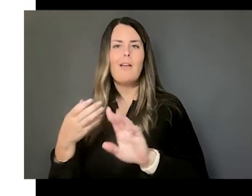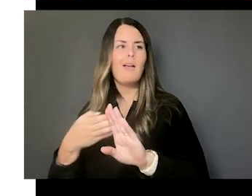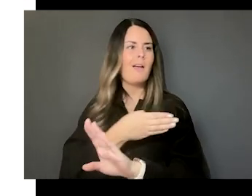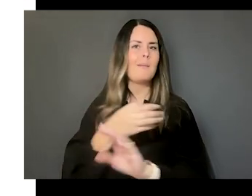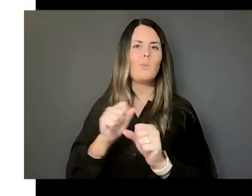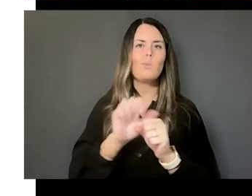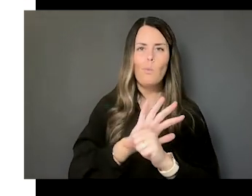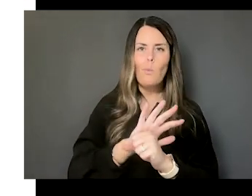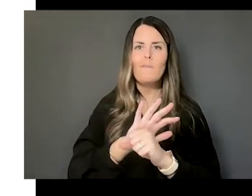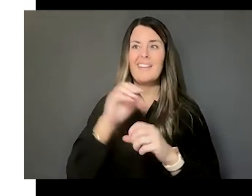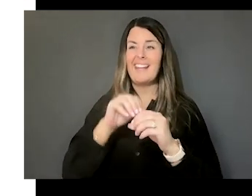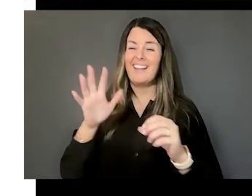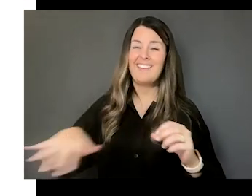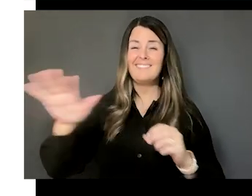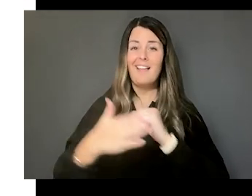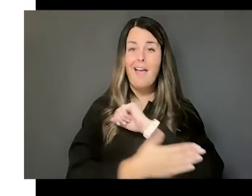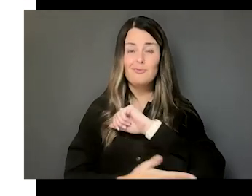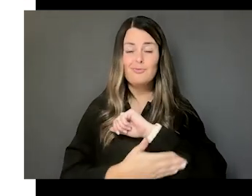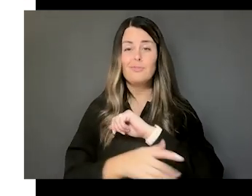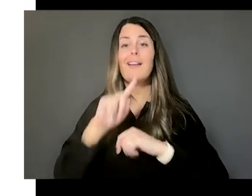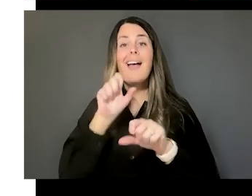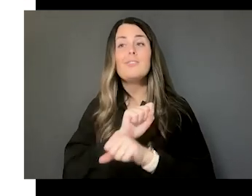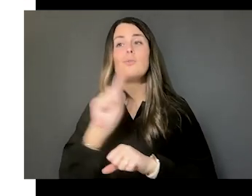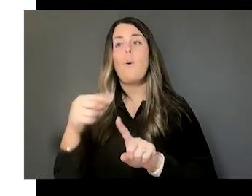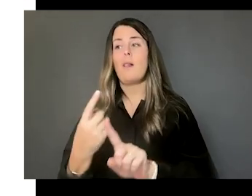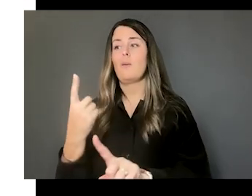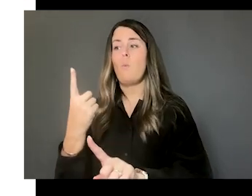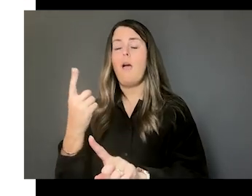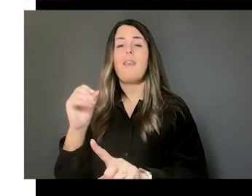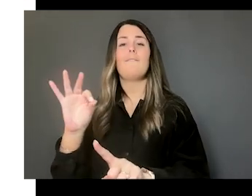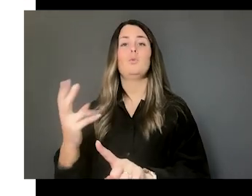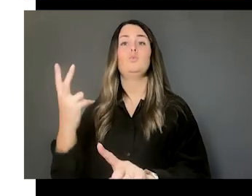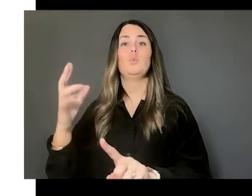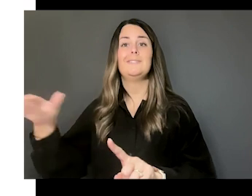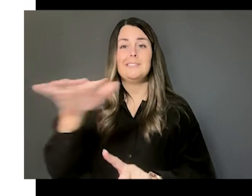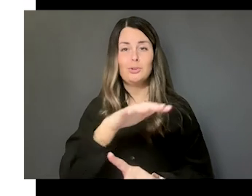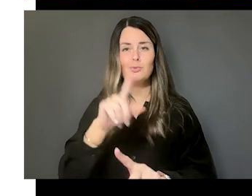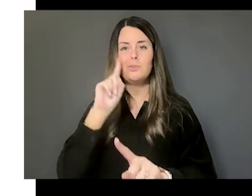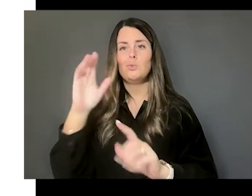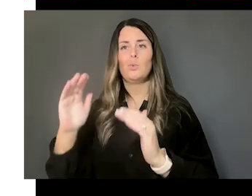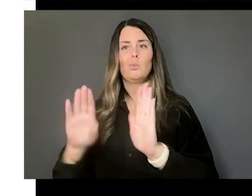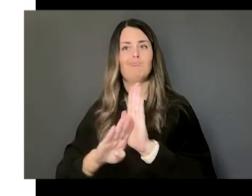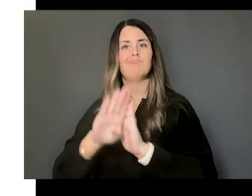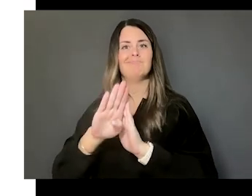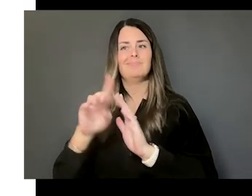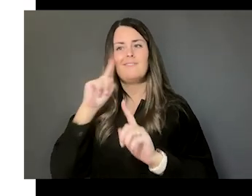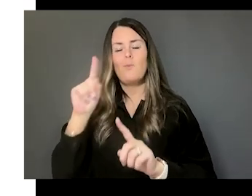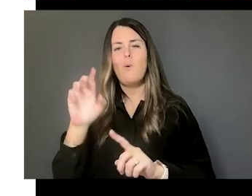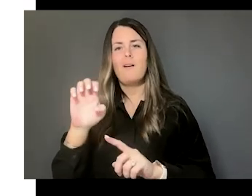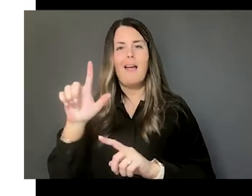And, we were actually only one of two districts to rank in the top ten for both math and ELA. So we are super excited.